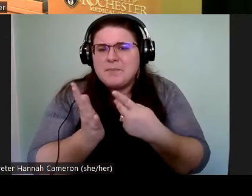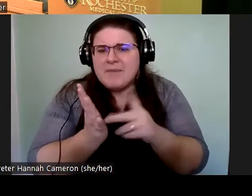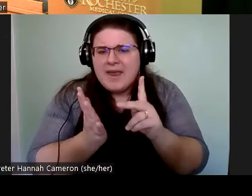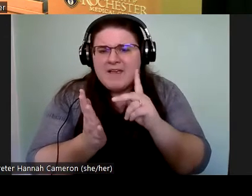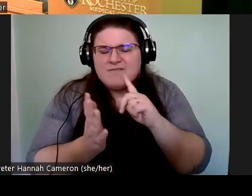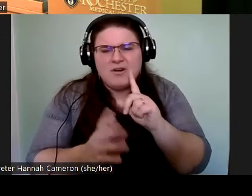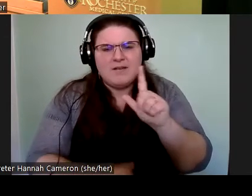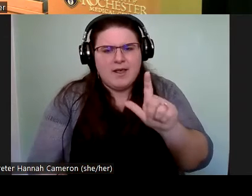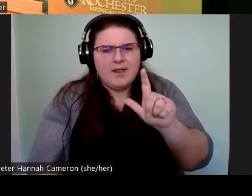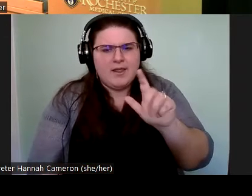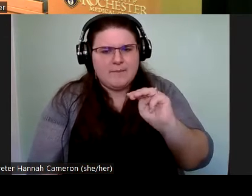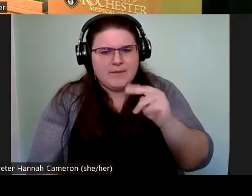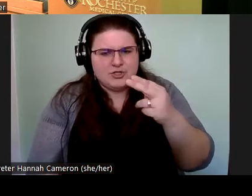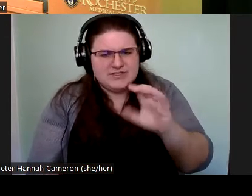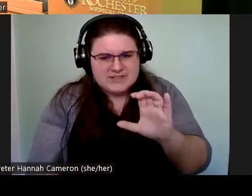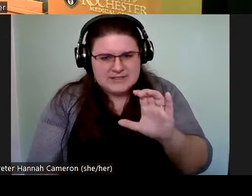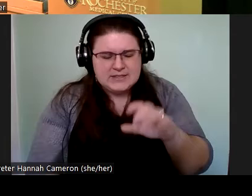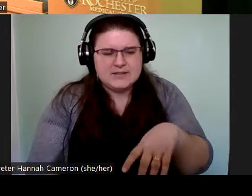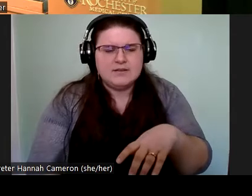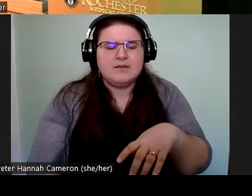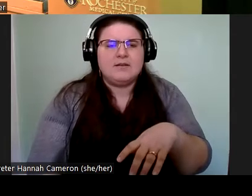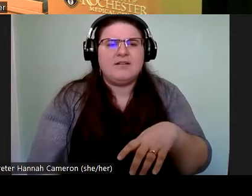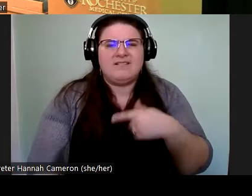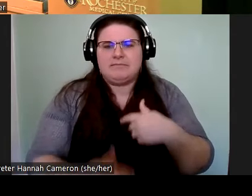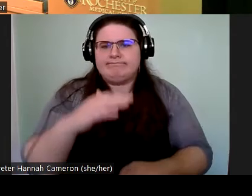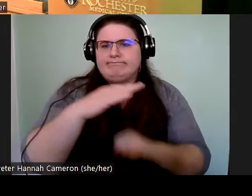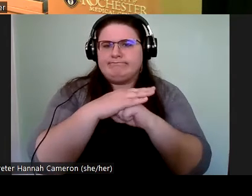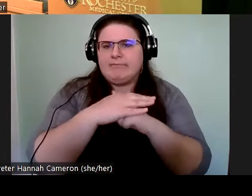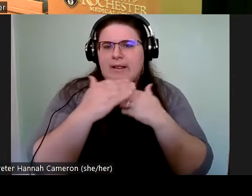clinical counselors they also have um a limit on the number of impatient bed days you can